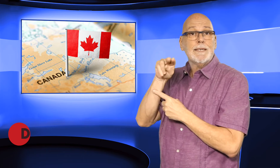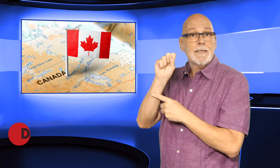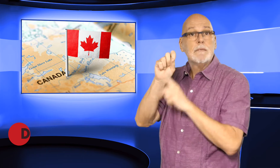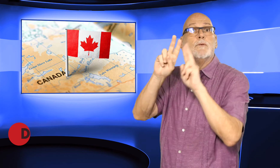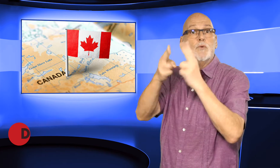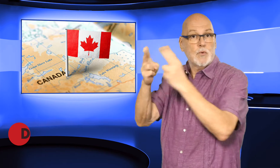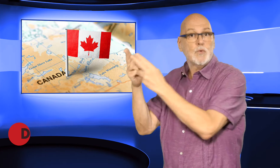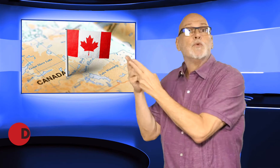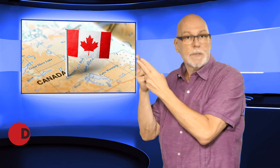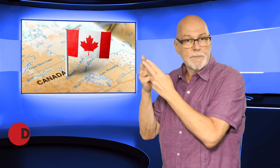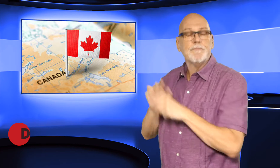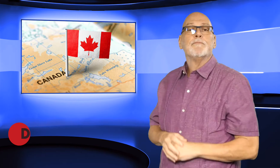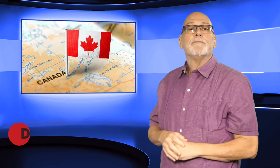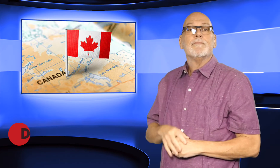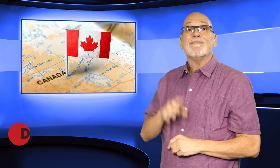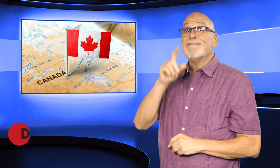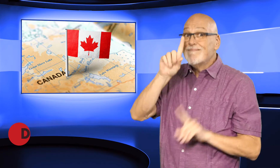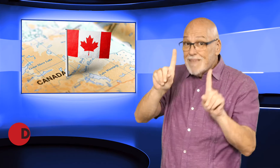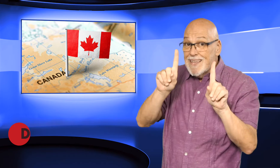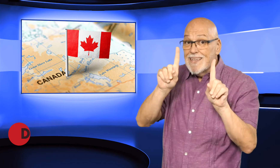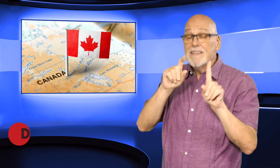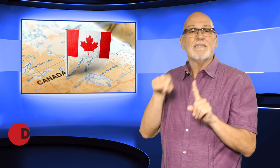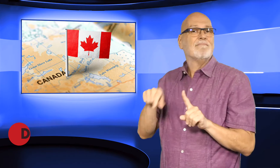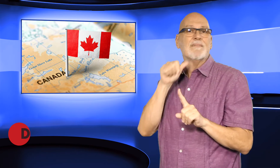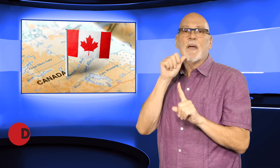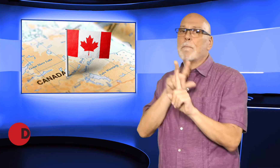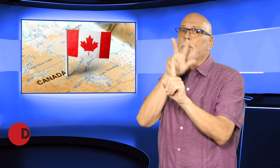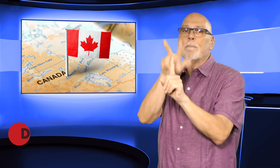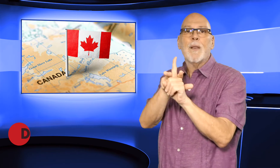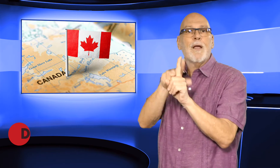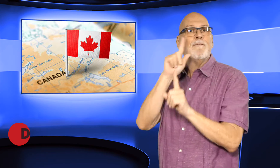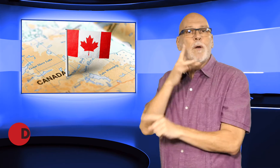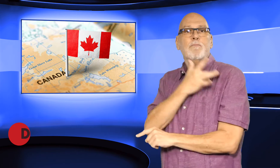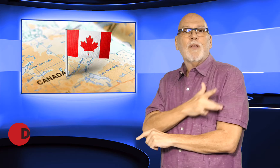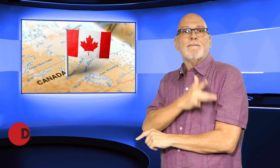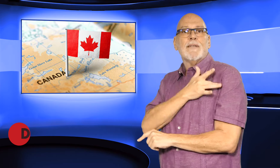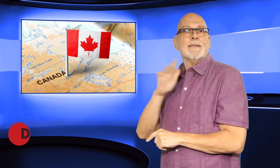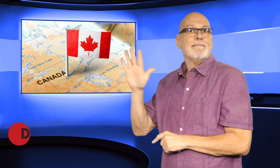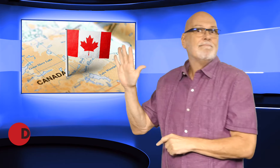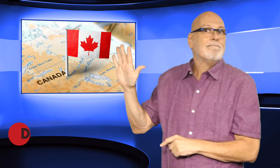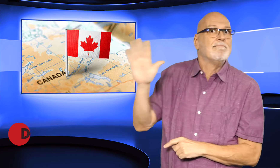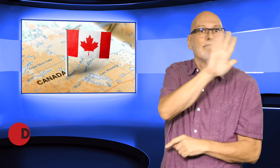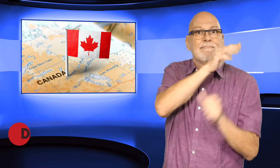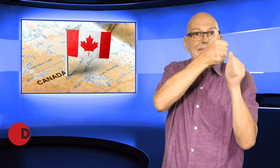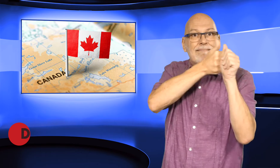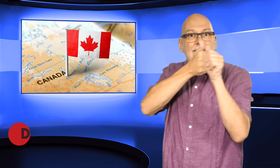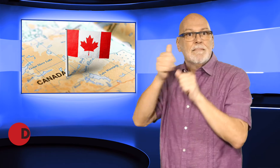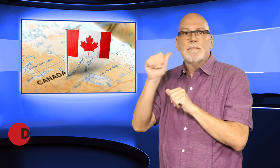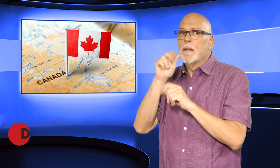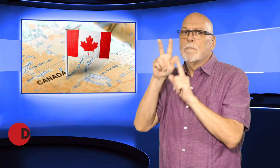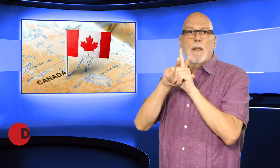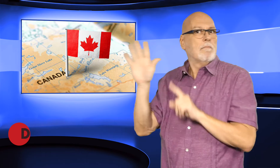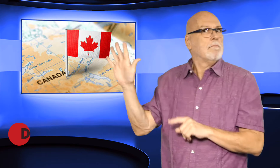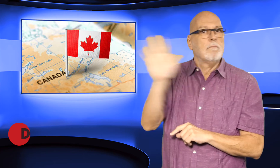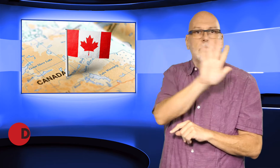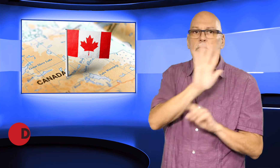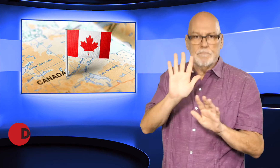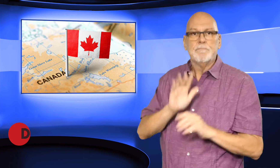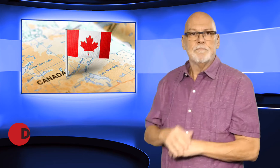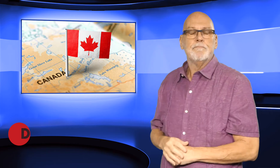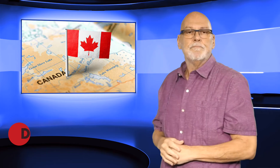It doesn’t apply to provinces. Once implemented,